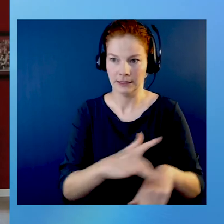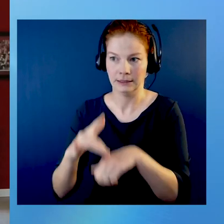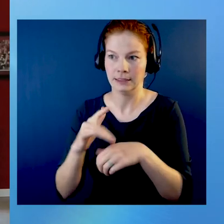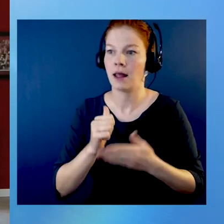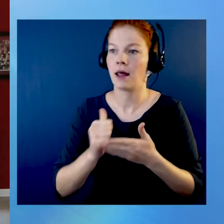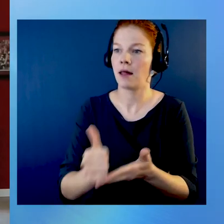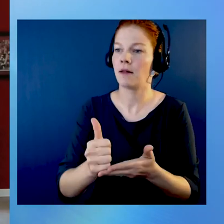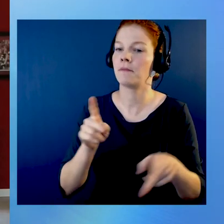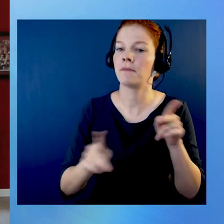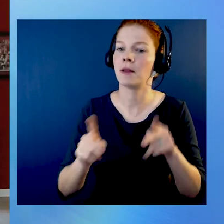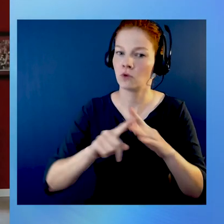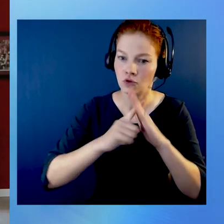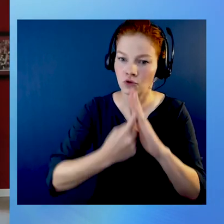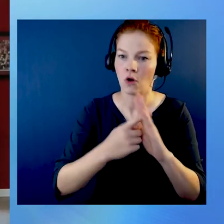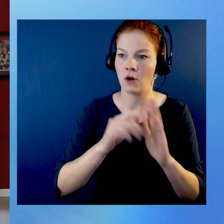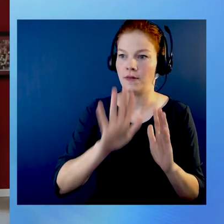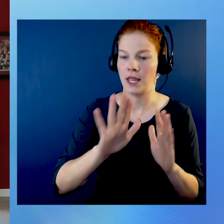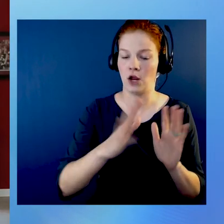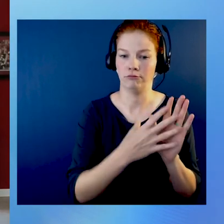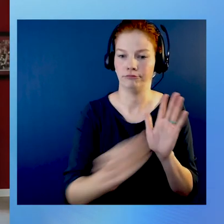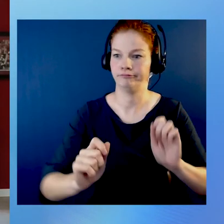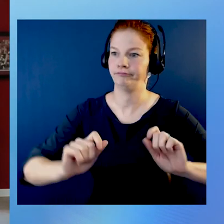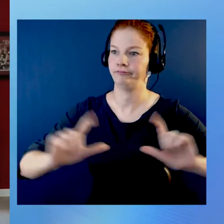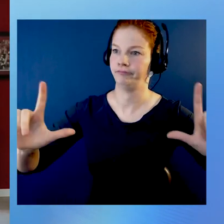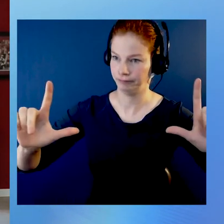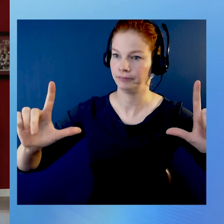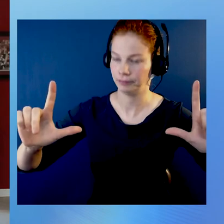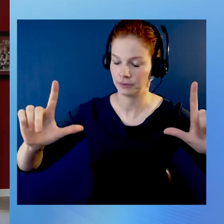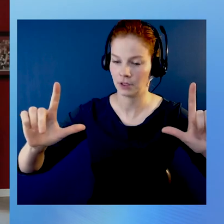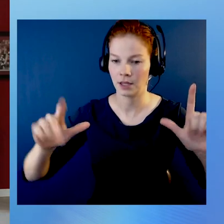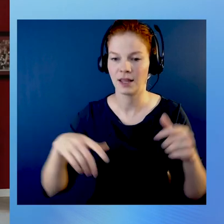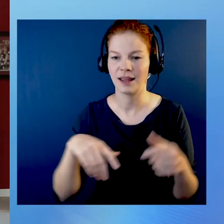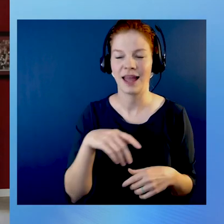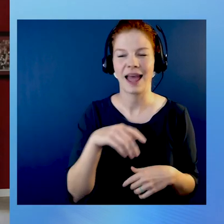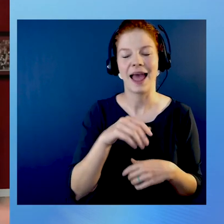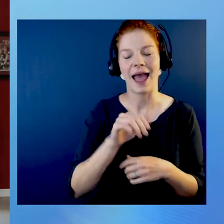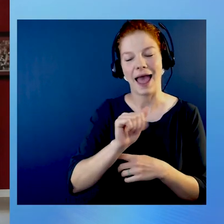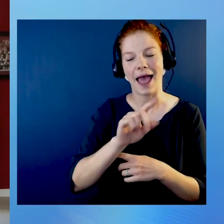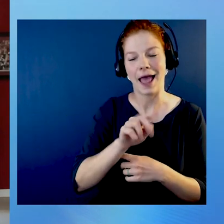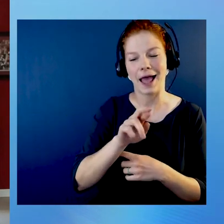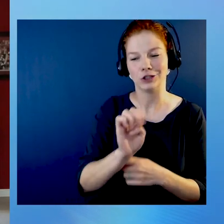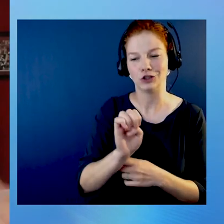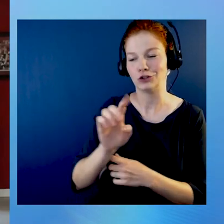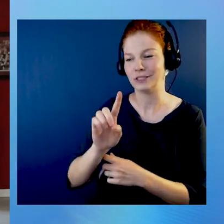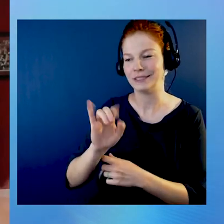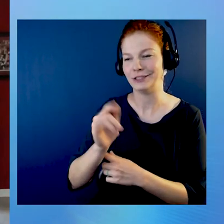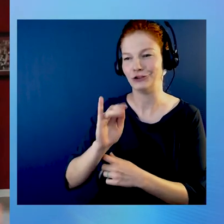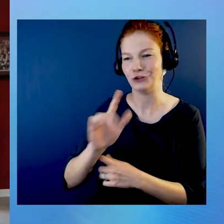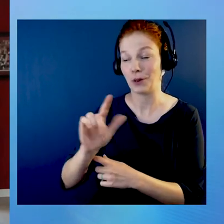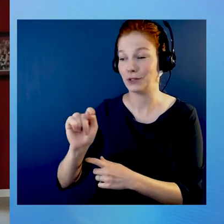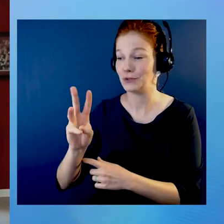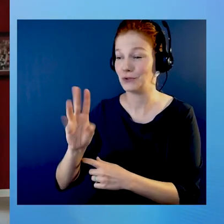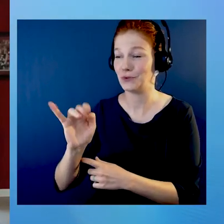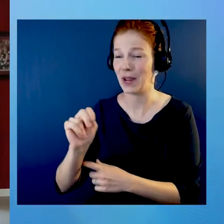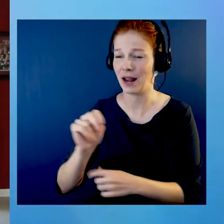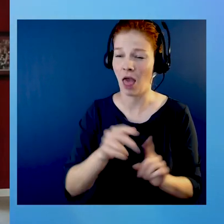their Digital Twins projects with Unreal Engine and Azure Digital Twins or ADT for short. It's long-winded to